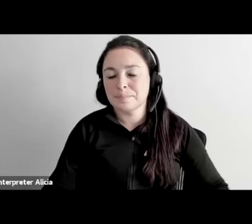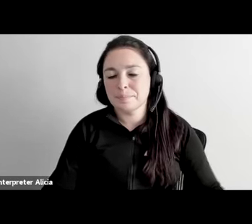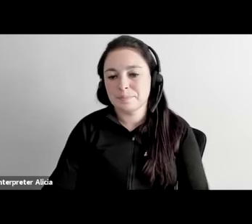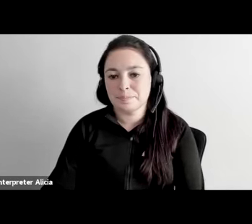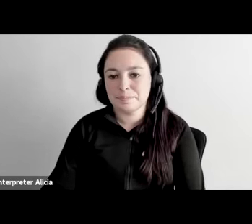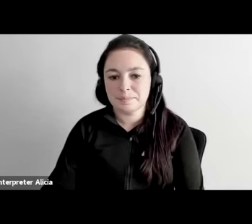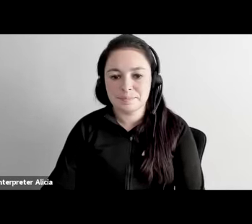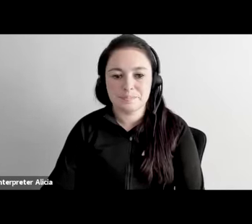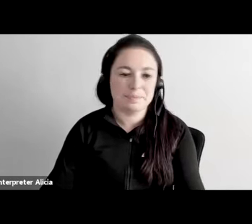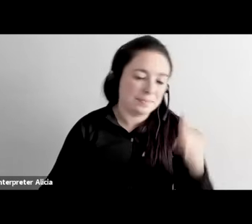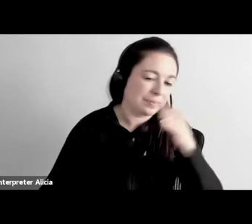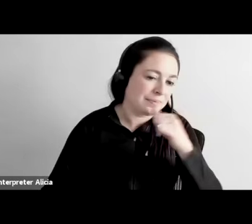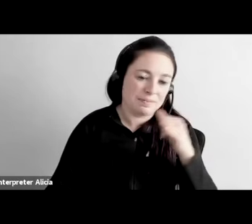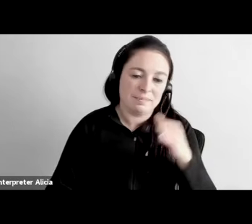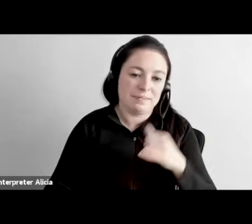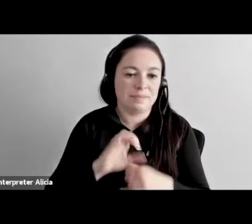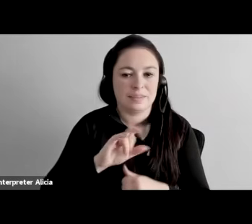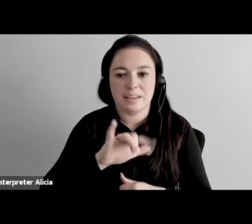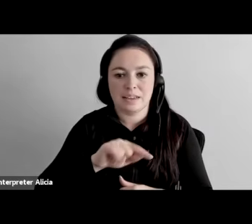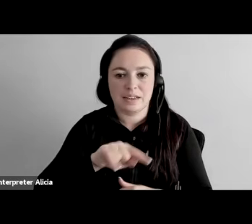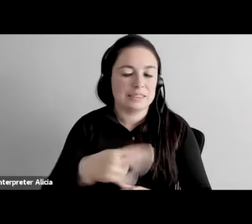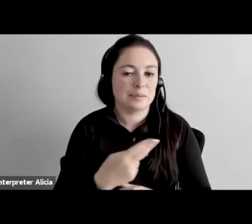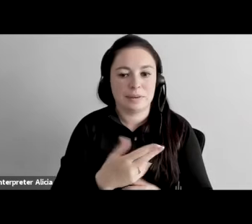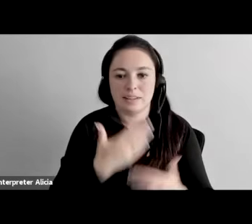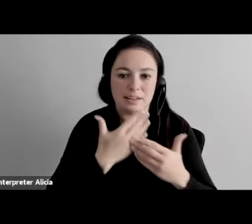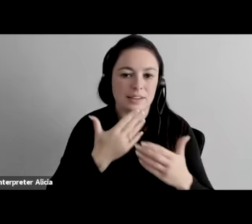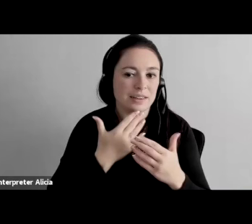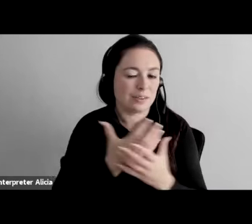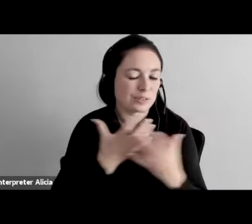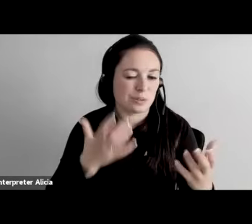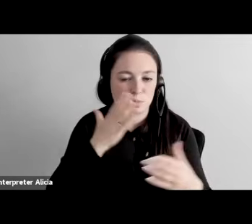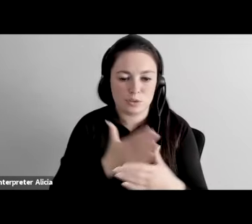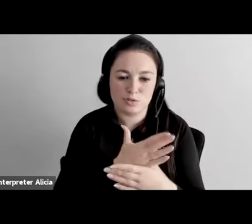Oh my goodness, Elizabeth, thank you so much for sharing your story.